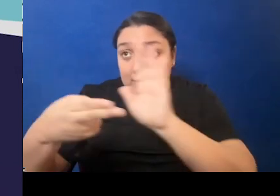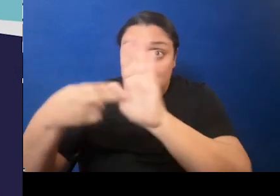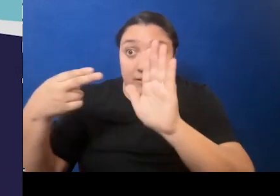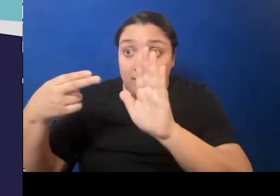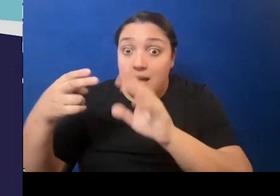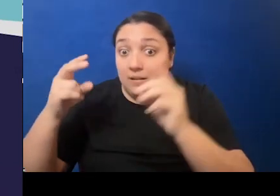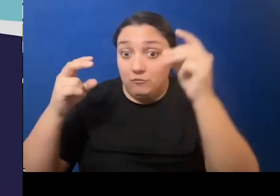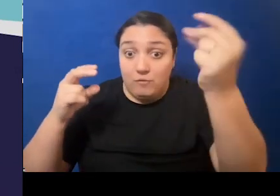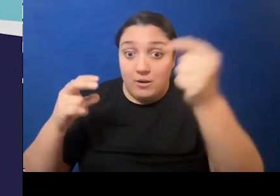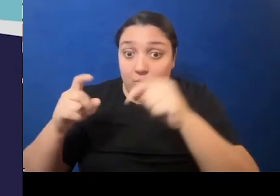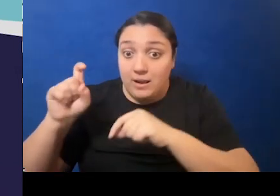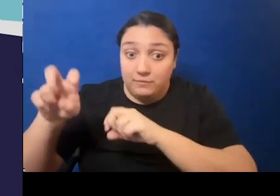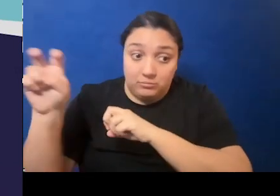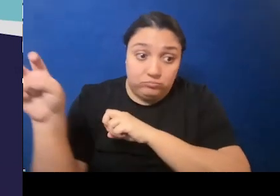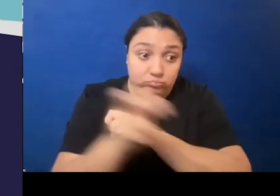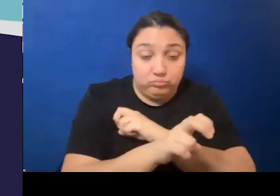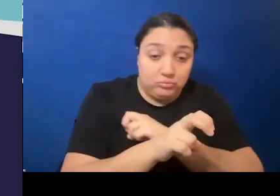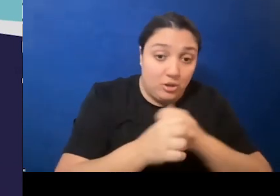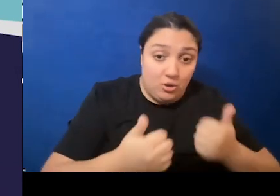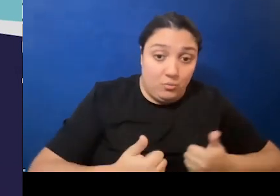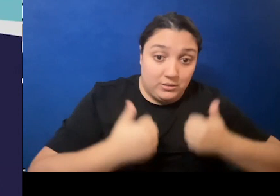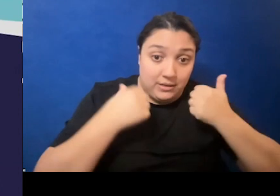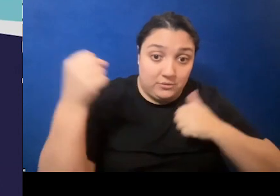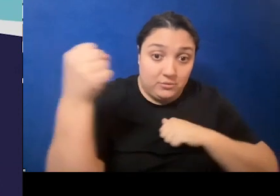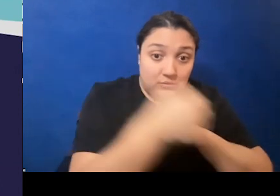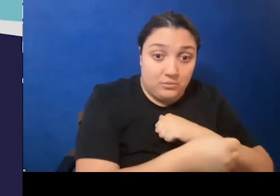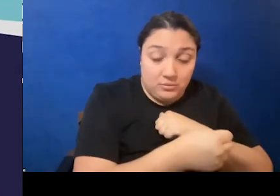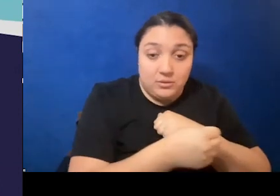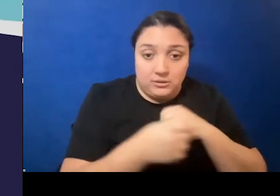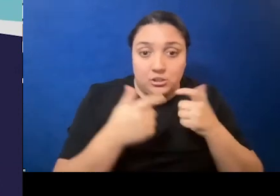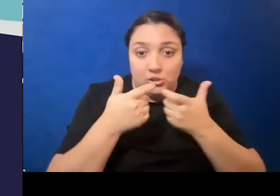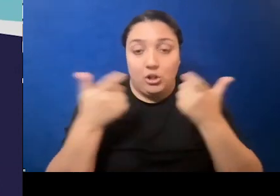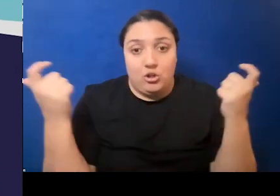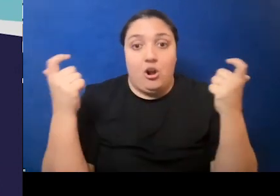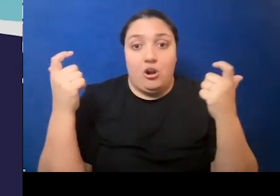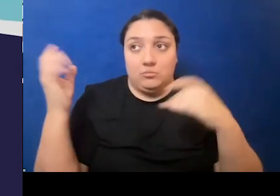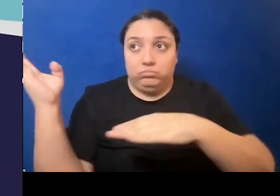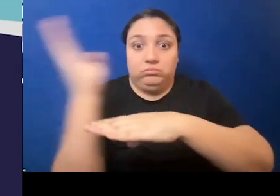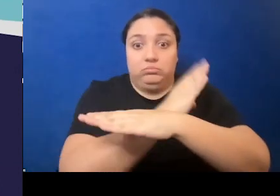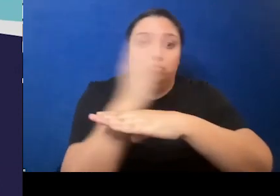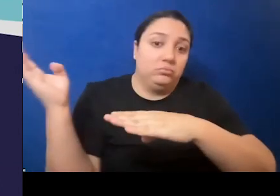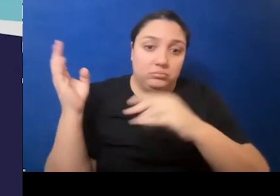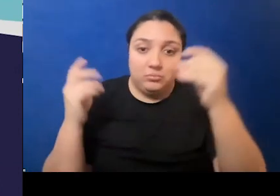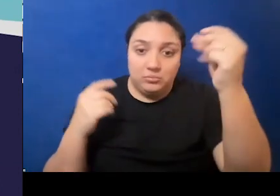THE STEPS IN BETWEEN. SO YOU HAVE TO LOOK AT THE STUDENT'S NEEDS IN THE MOMENT. AND YOU TALK ABOUT THE STUDENTS